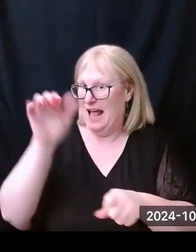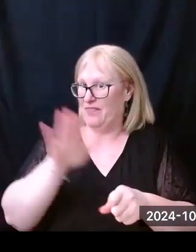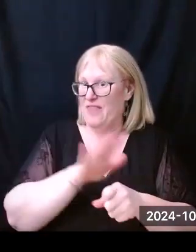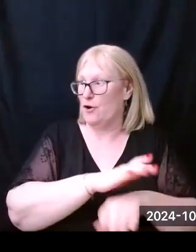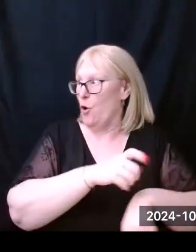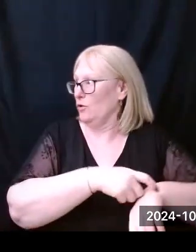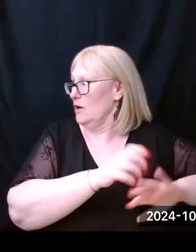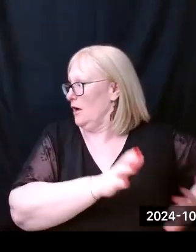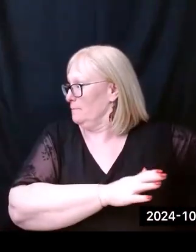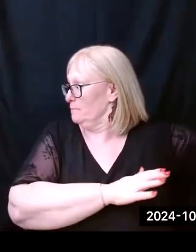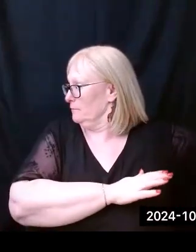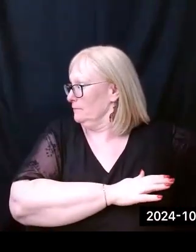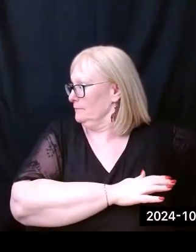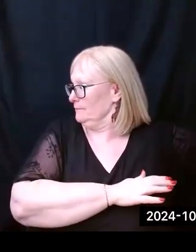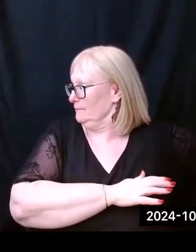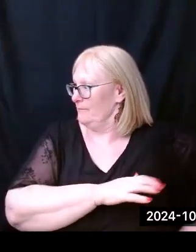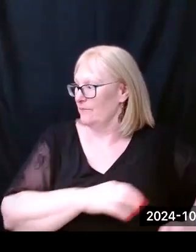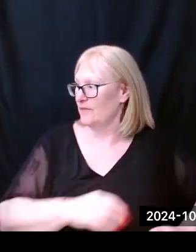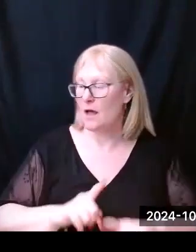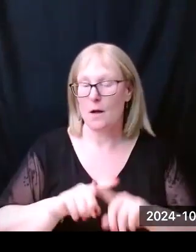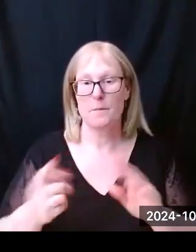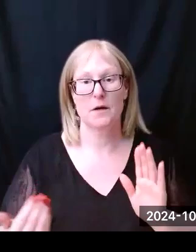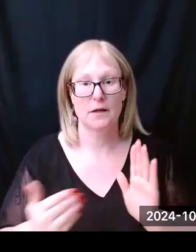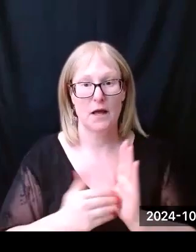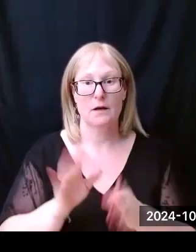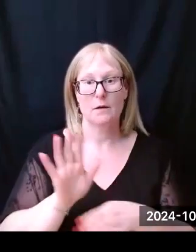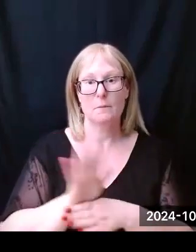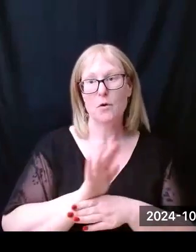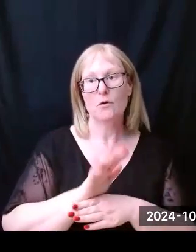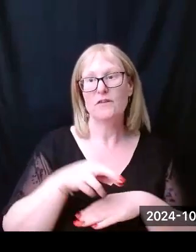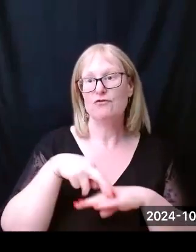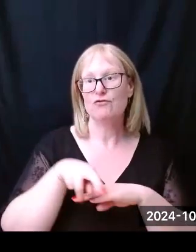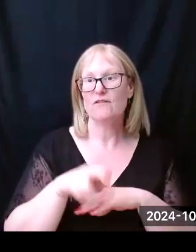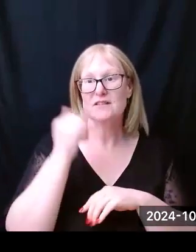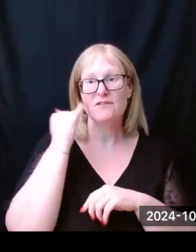For those of you, again, I'm going to bring up a movie reference if you have not seen Inside Out 2.